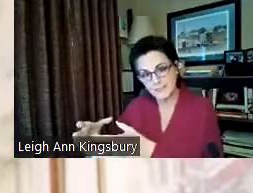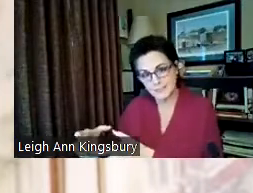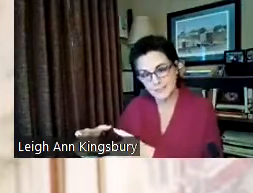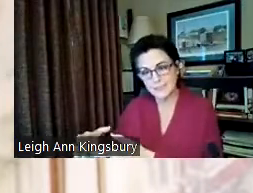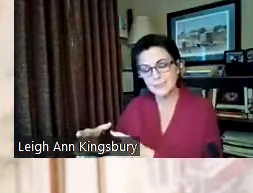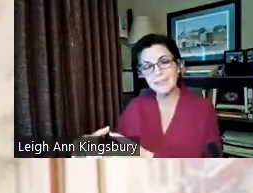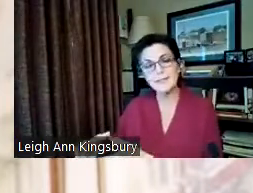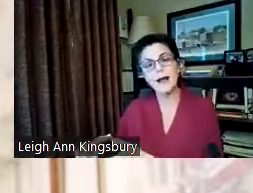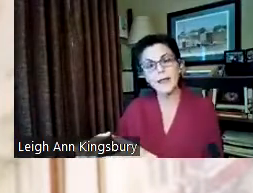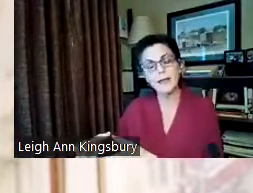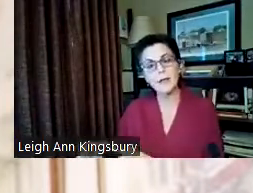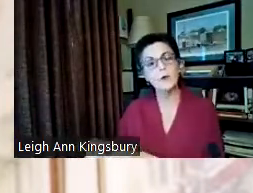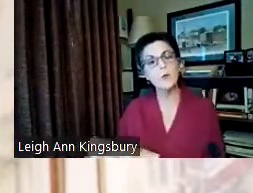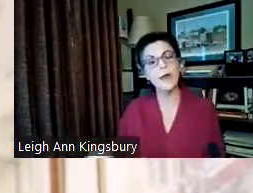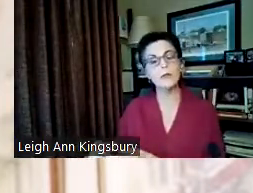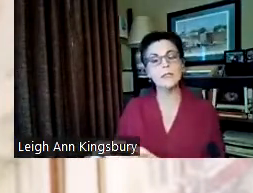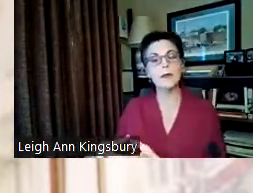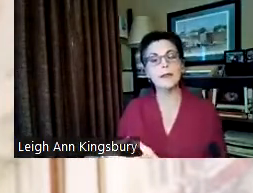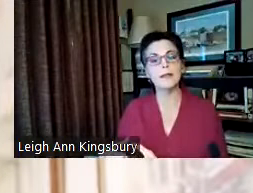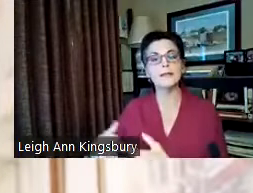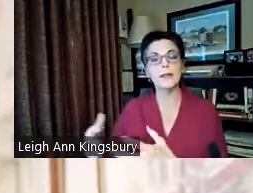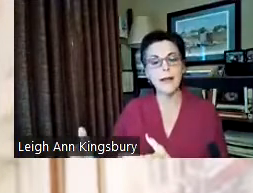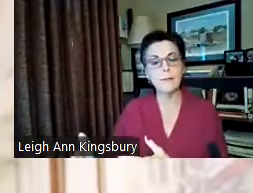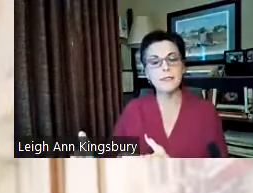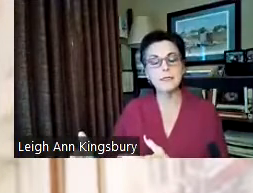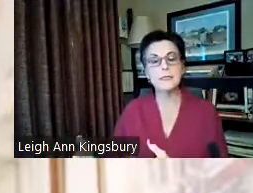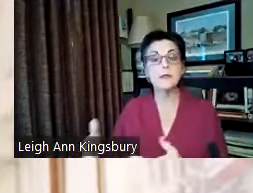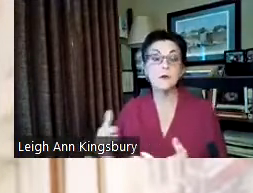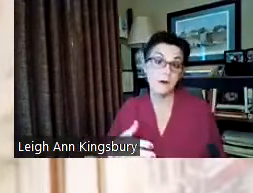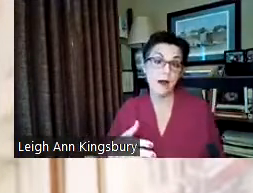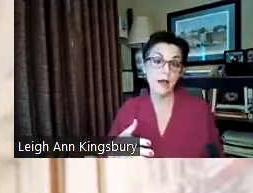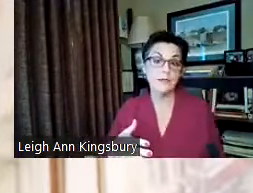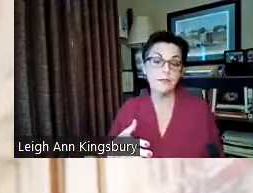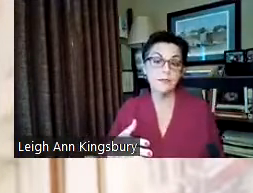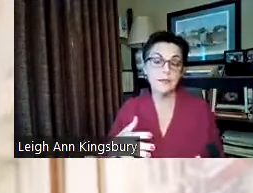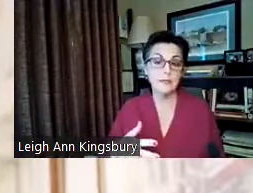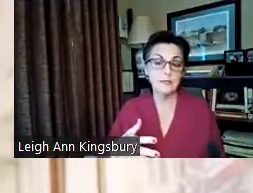systems decide whether somebody is a competent or not adult